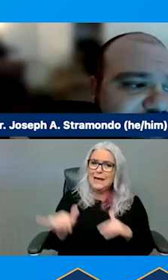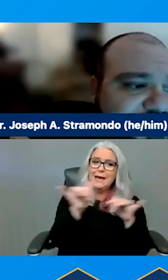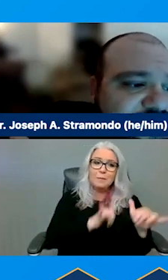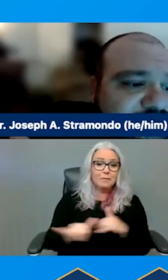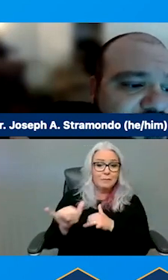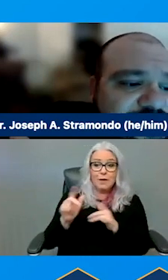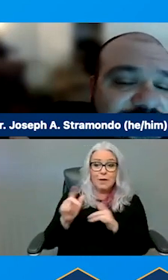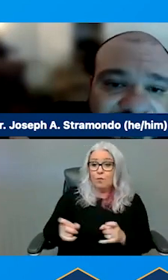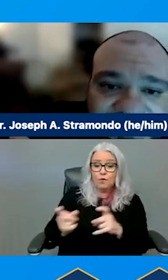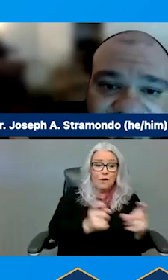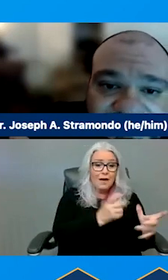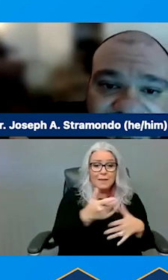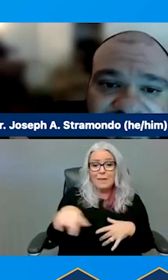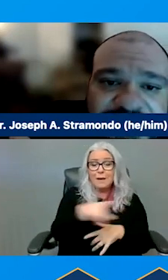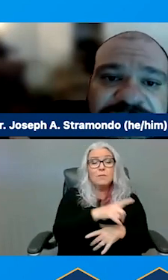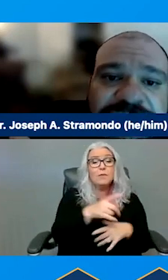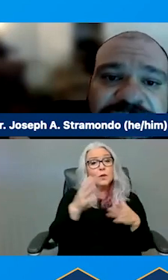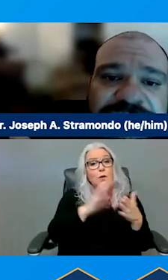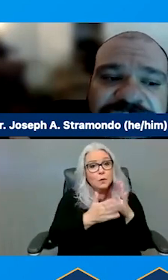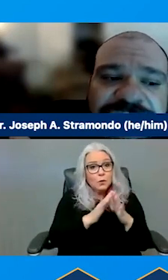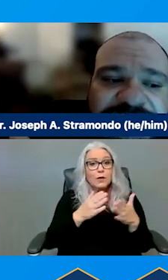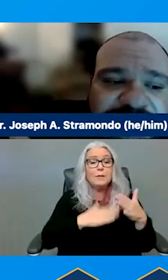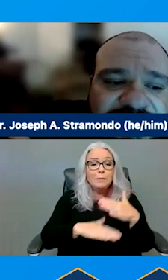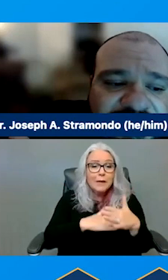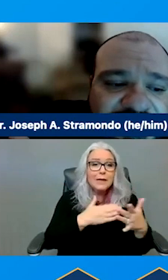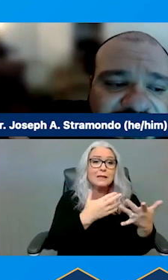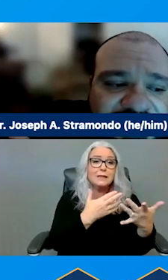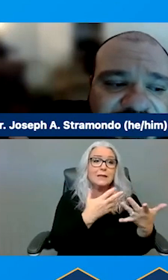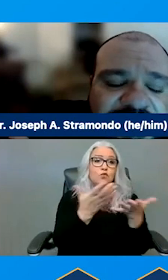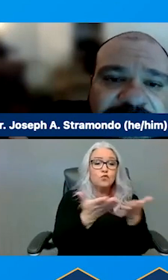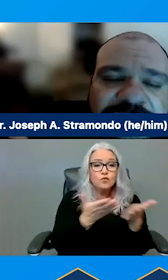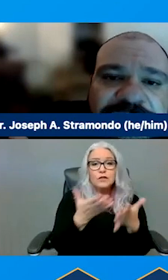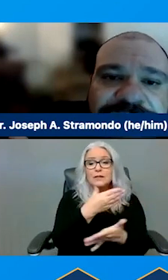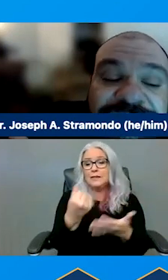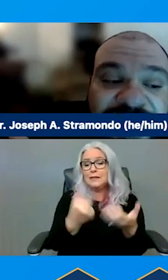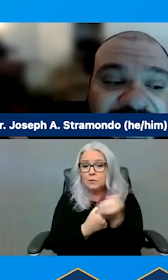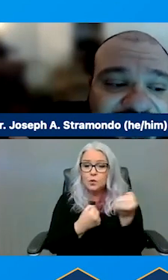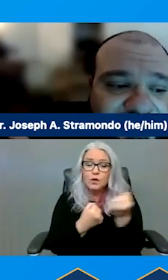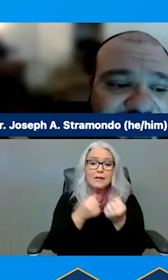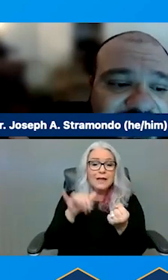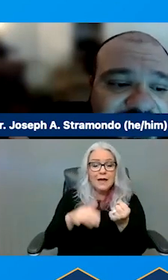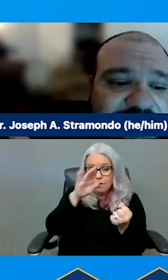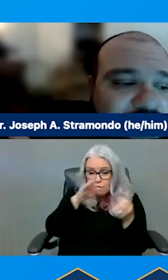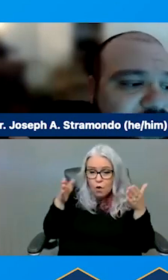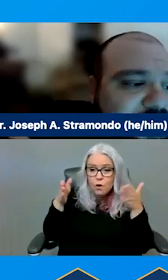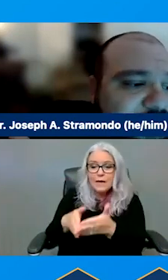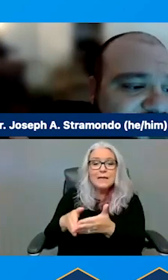community based supports and services that are centered on and that are defined by their